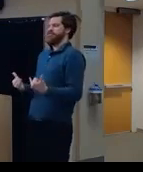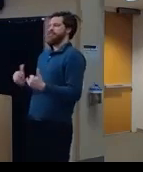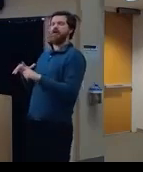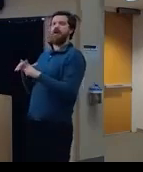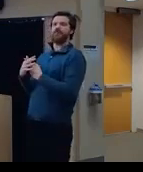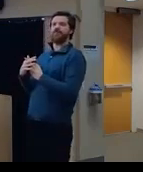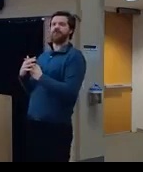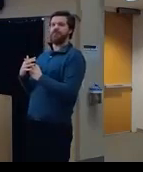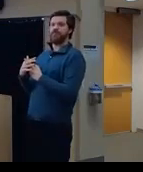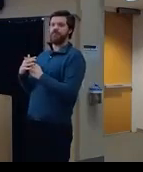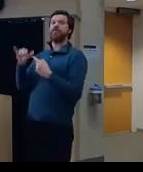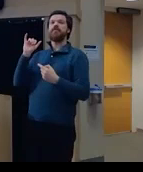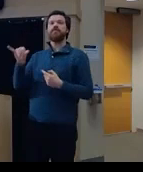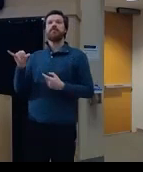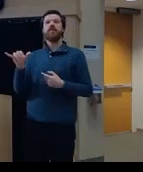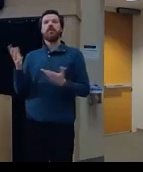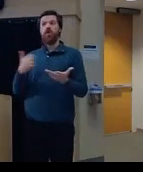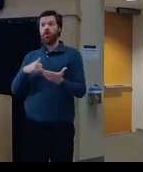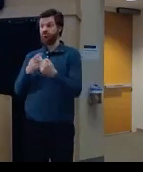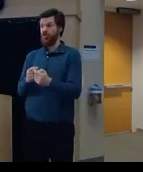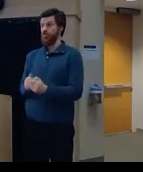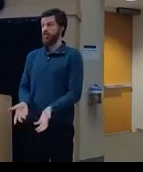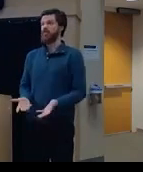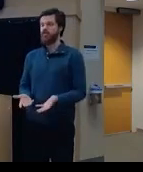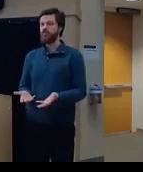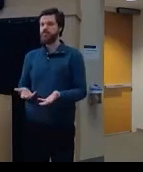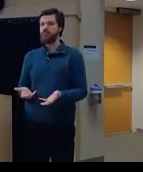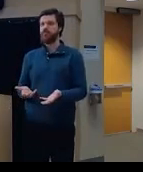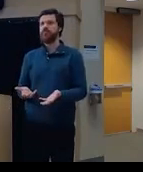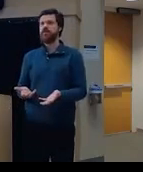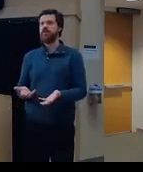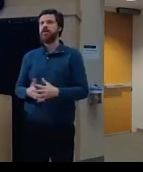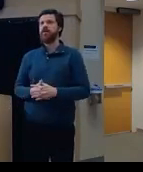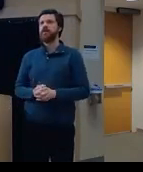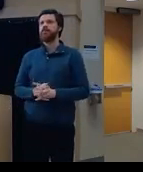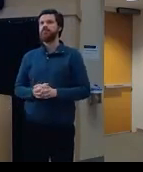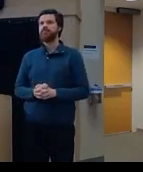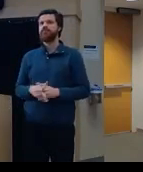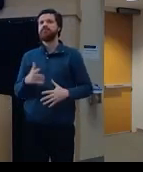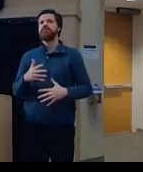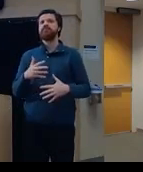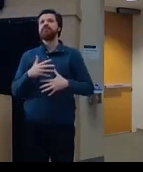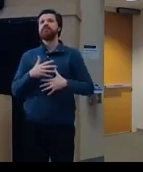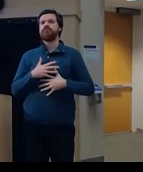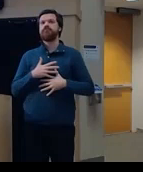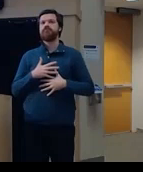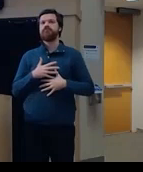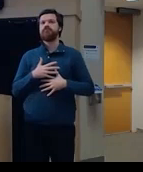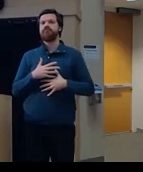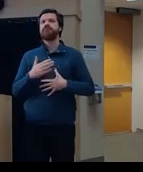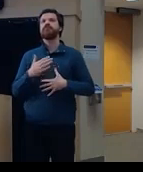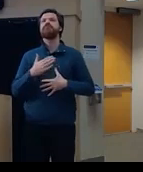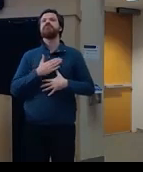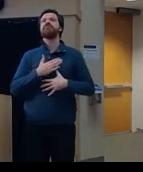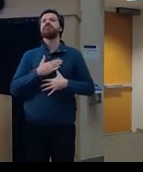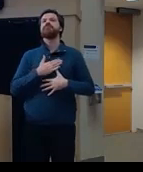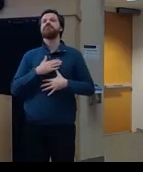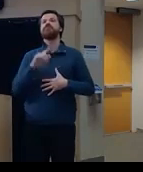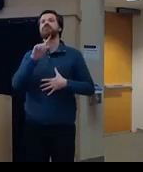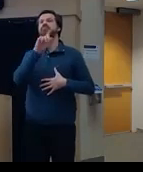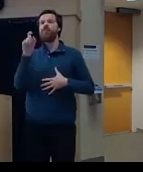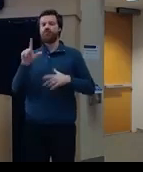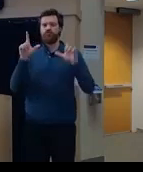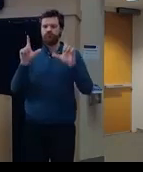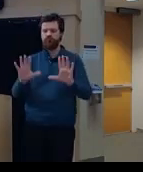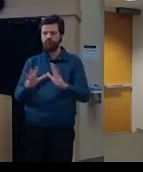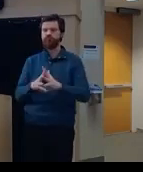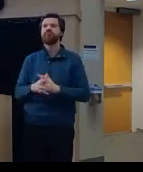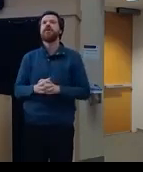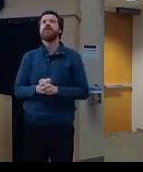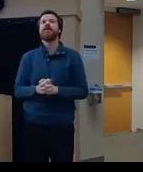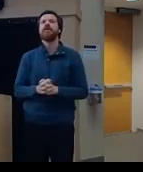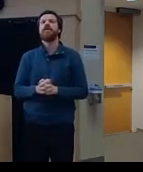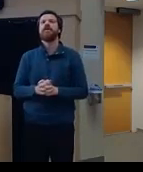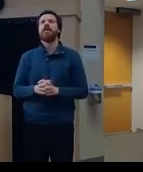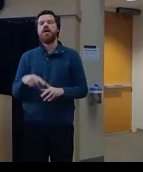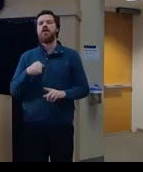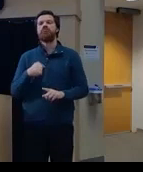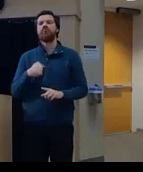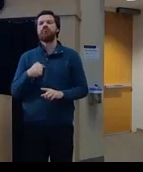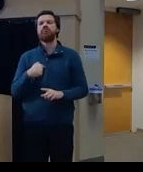a lot of what we grapple with um so in framing my question um I am really struck by uh some of the